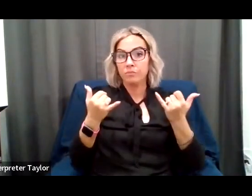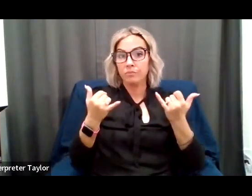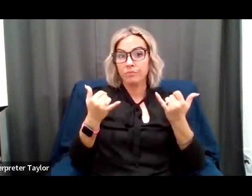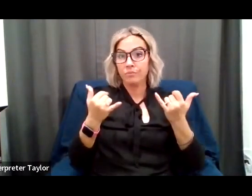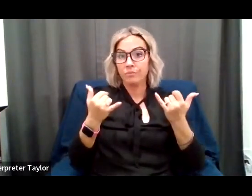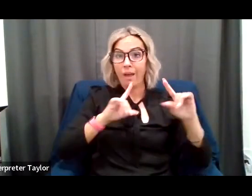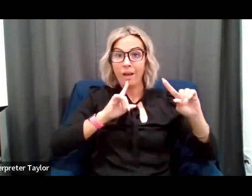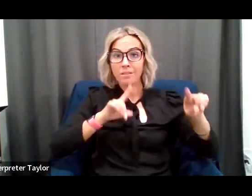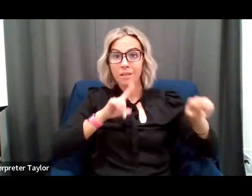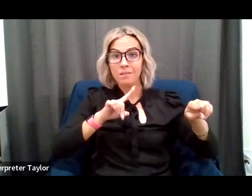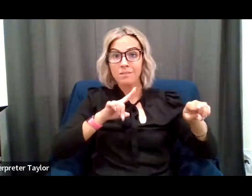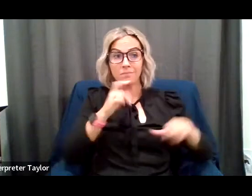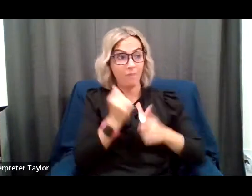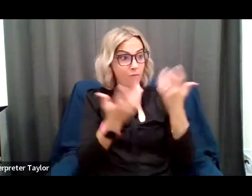Everybody is here.